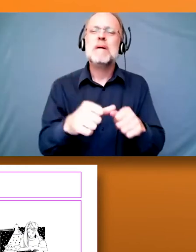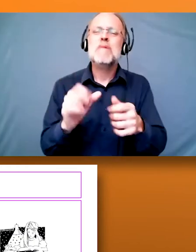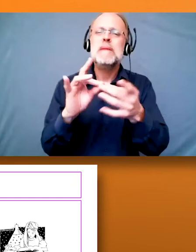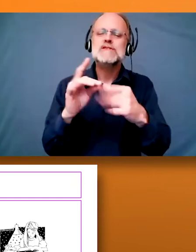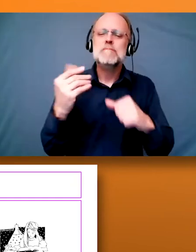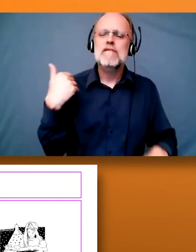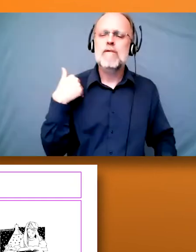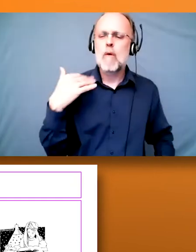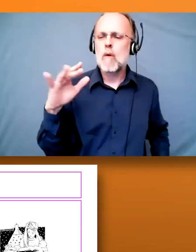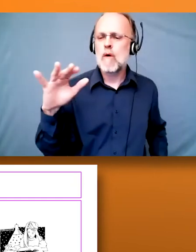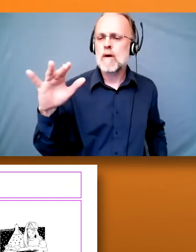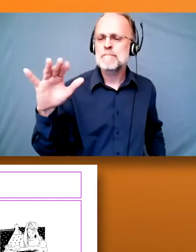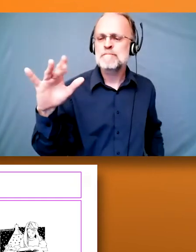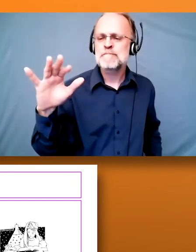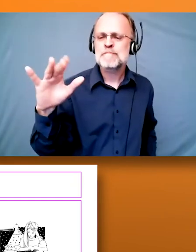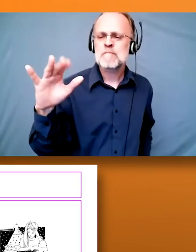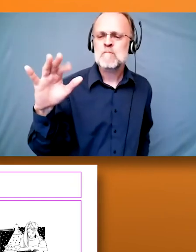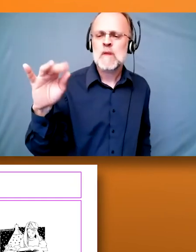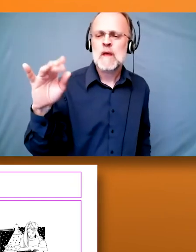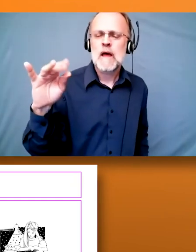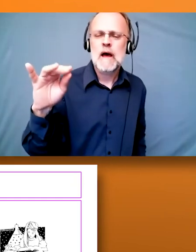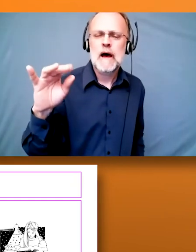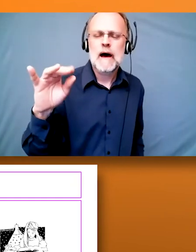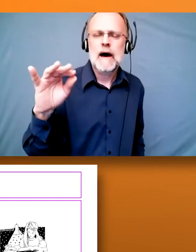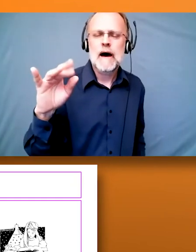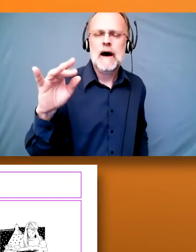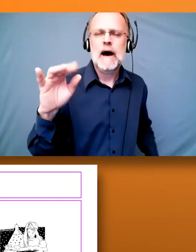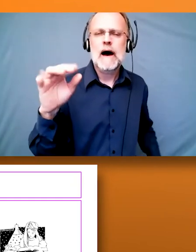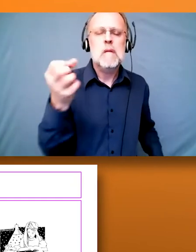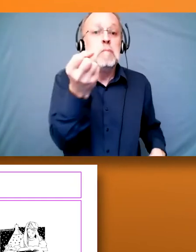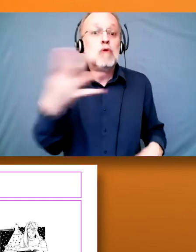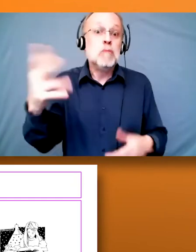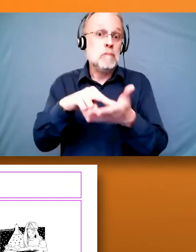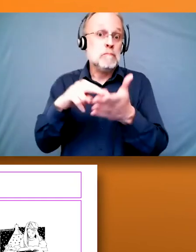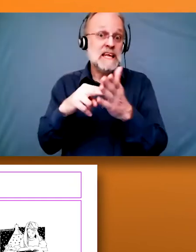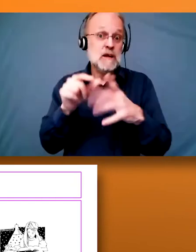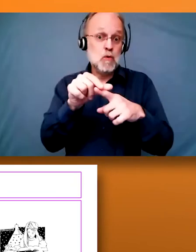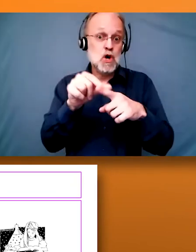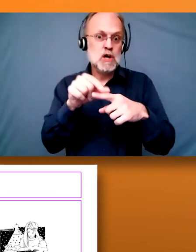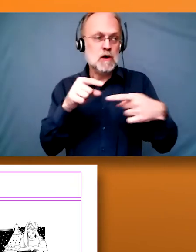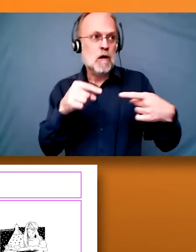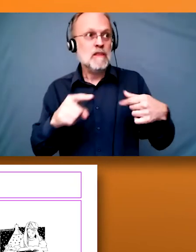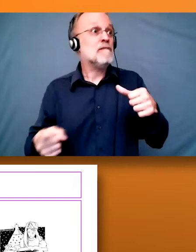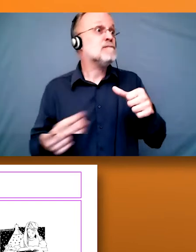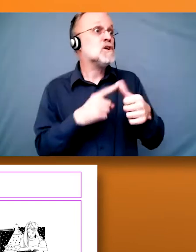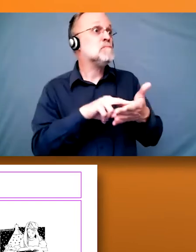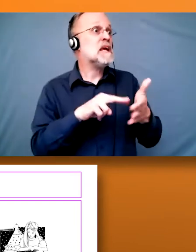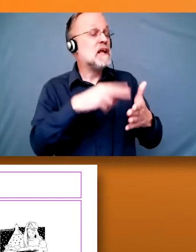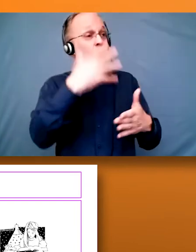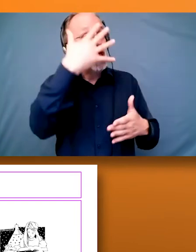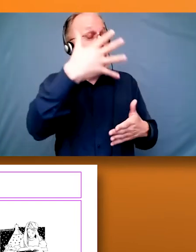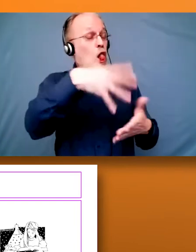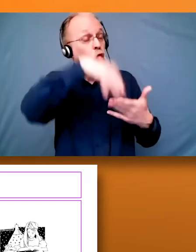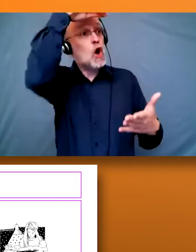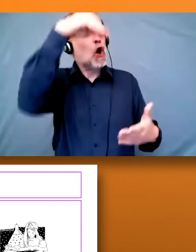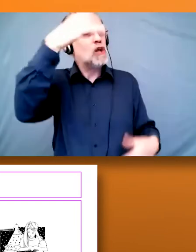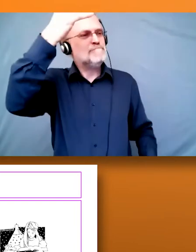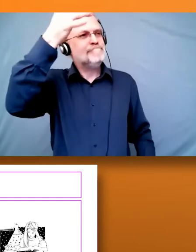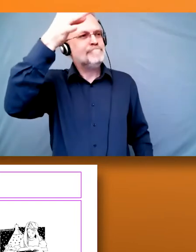Remember we talked about them-- where like when they had a multiple meaning word, they rely on that first meaning that they learned.